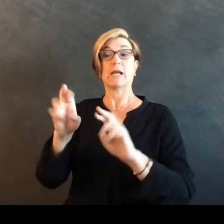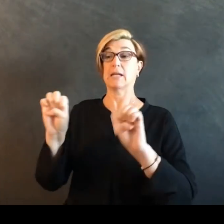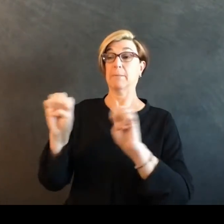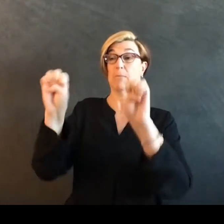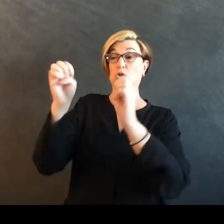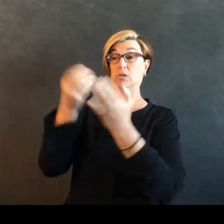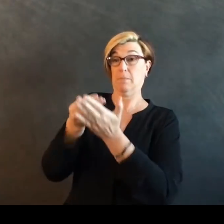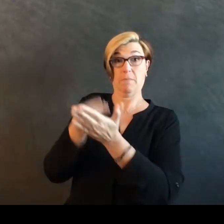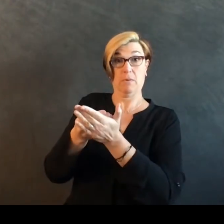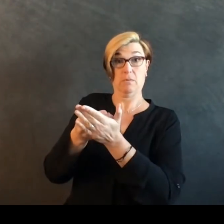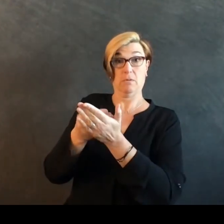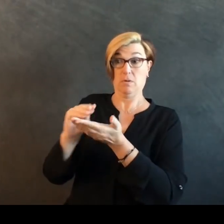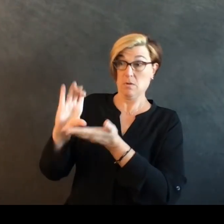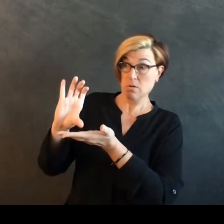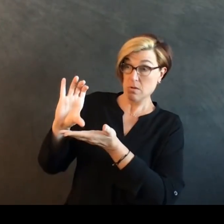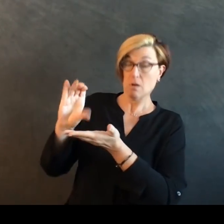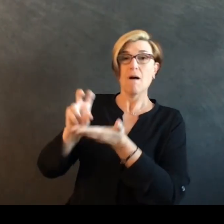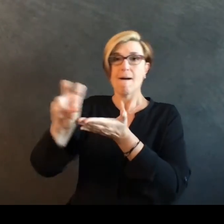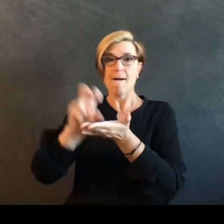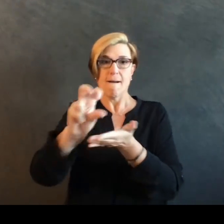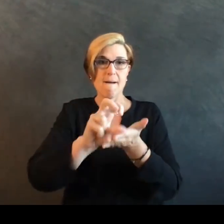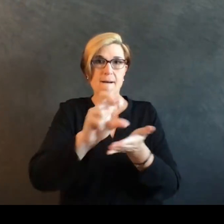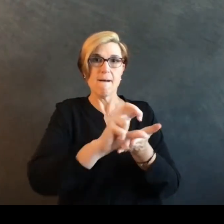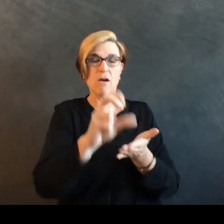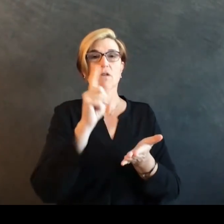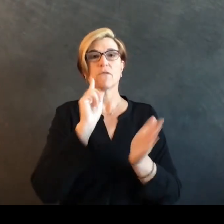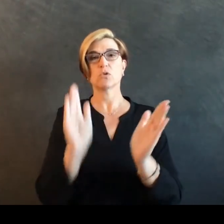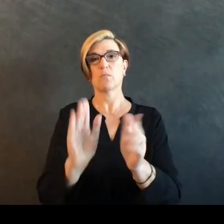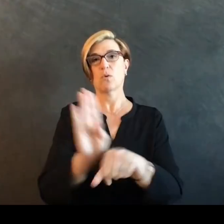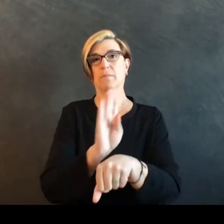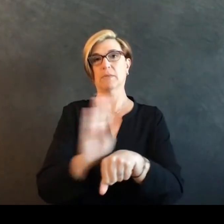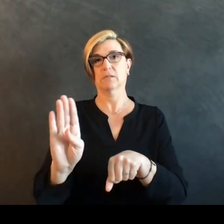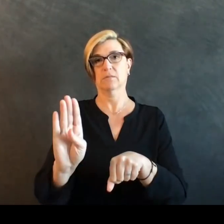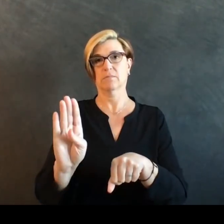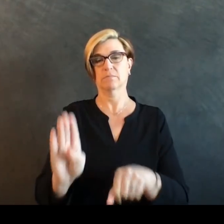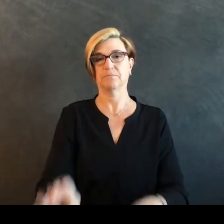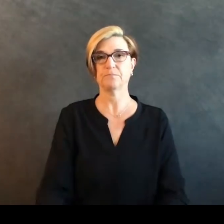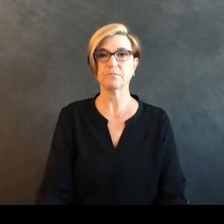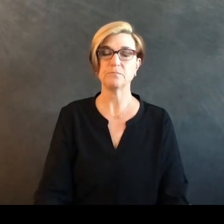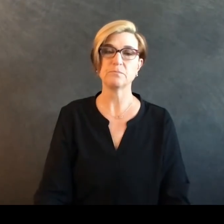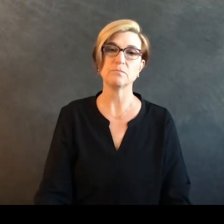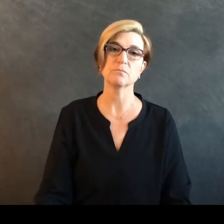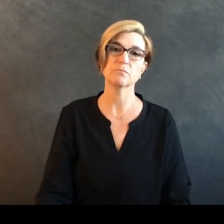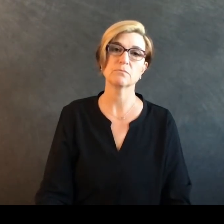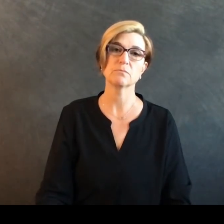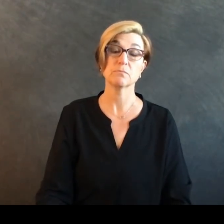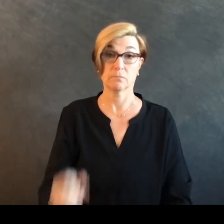harm as a result of this unprecedented situation this relief will help